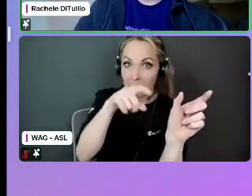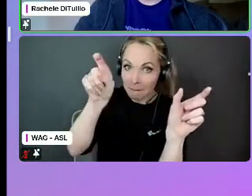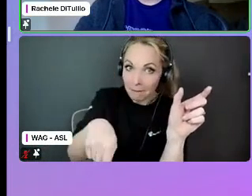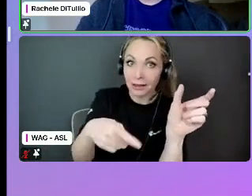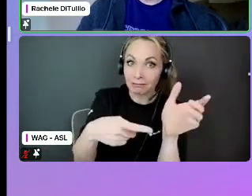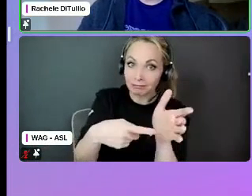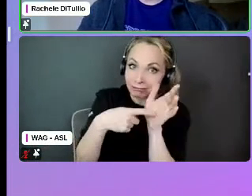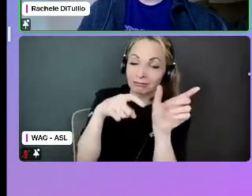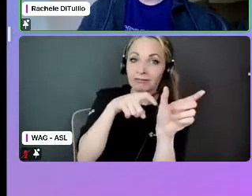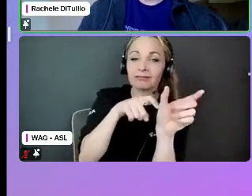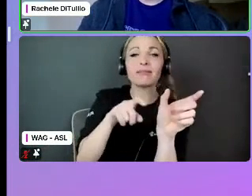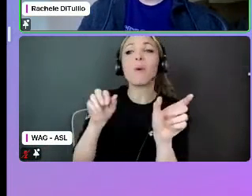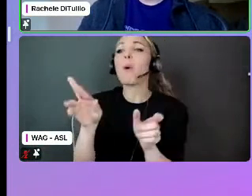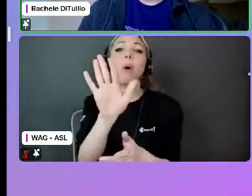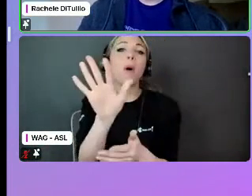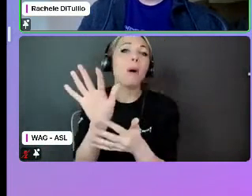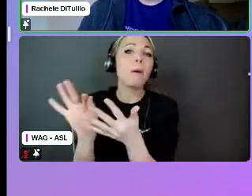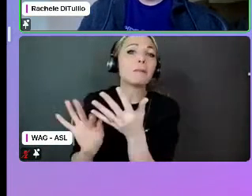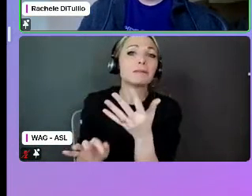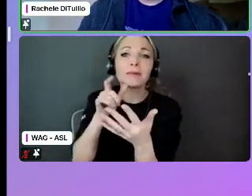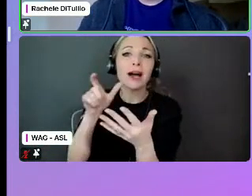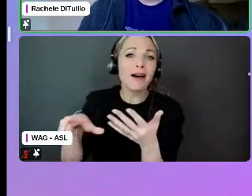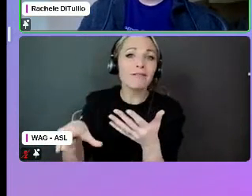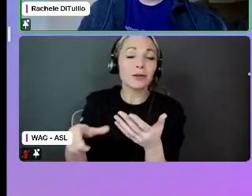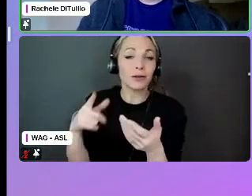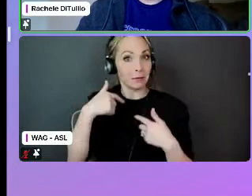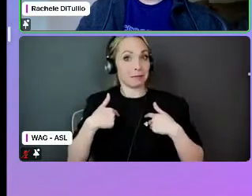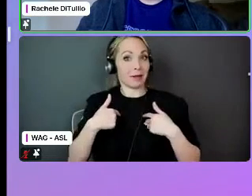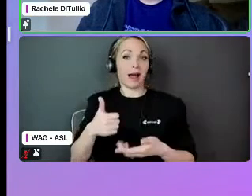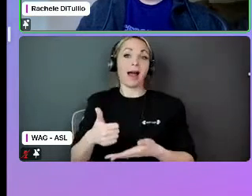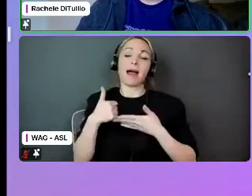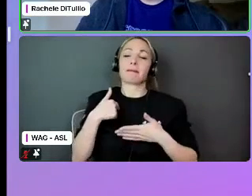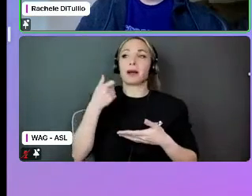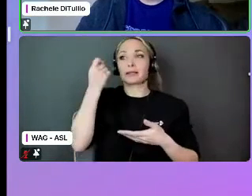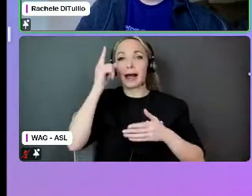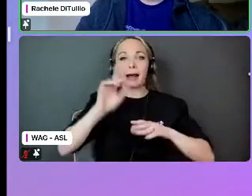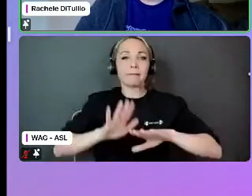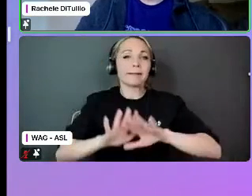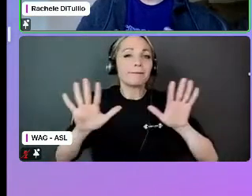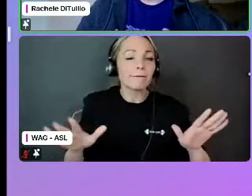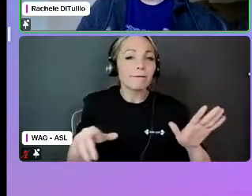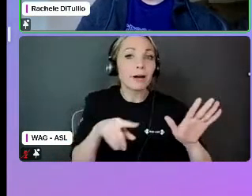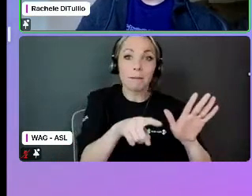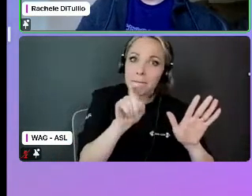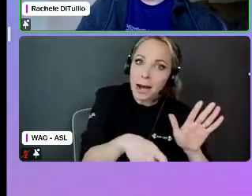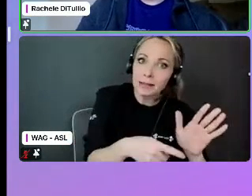is required or optional. It helps me get the reform a